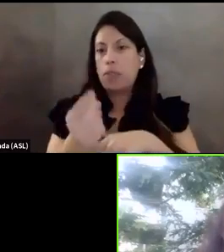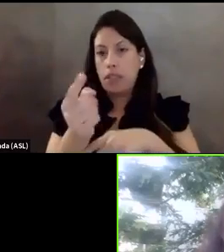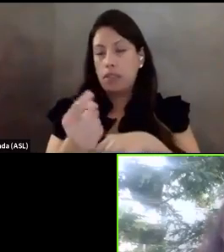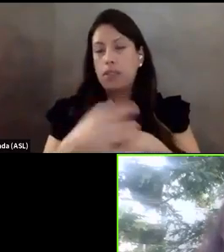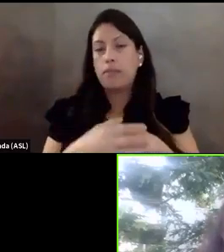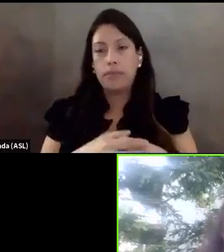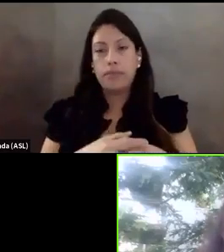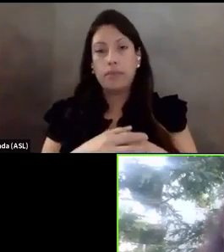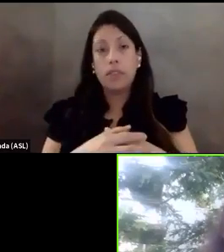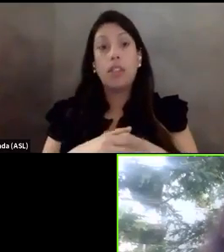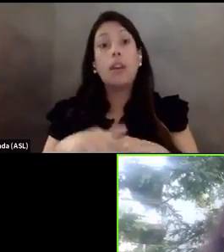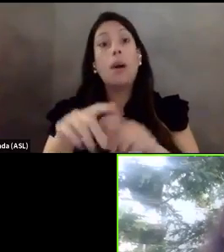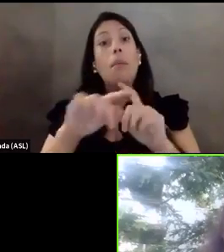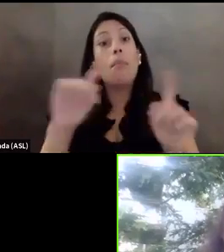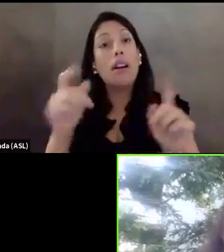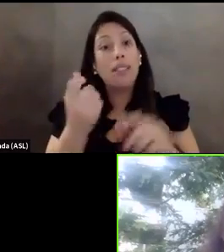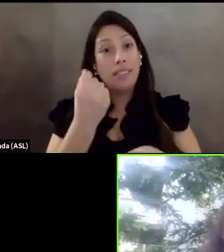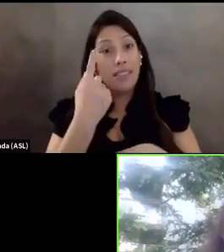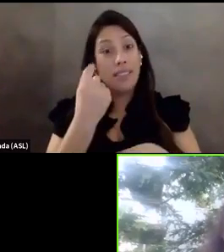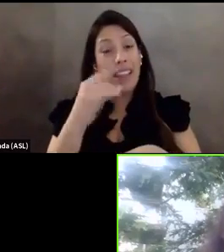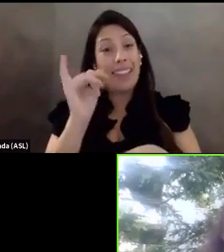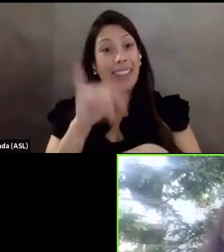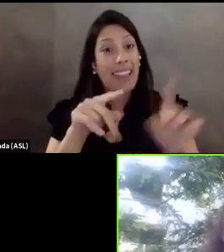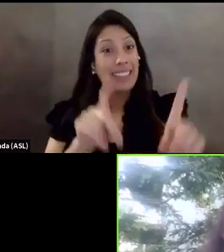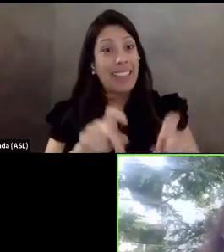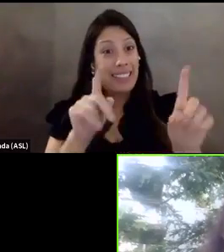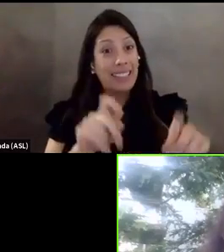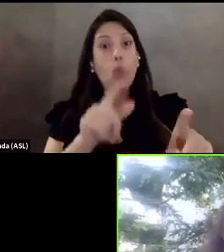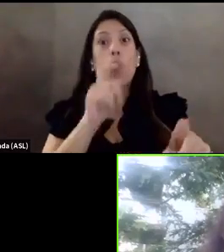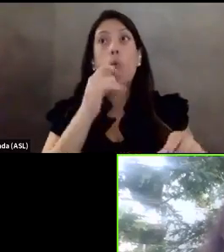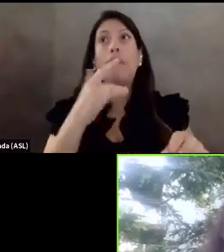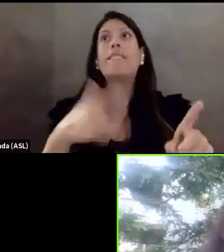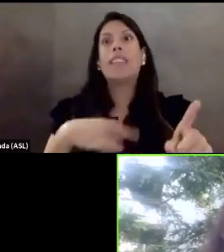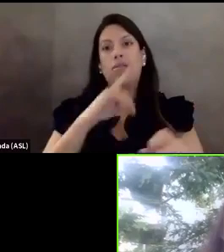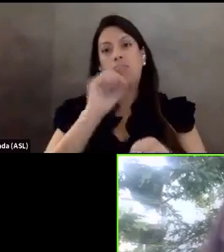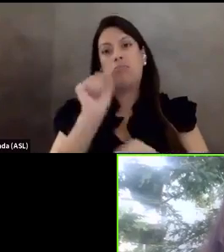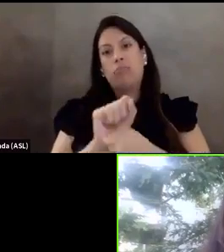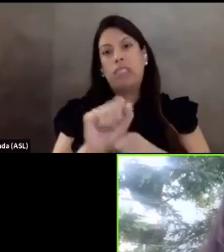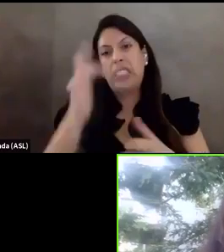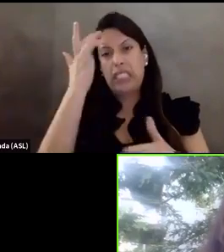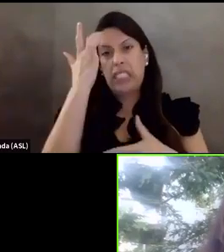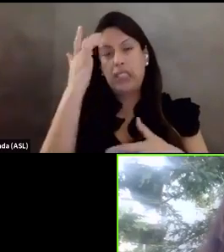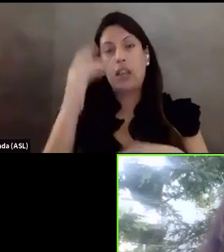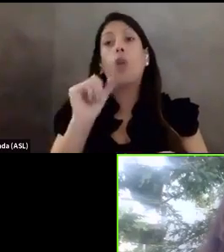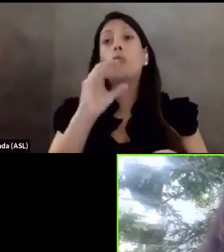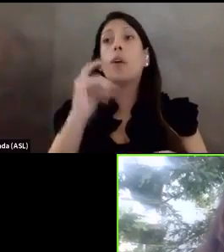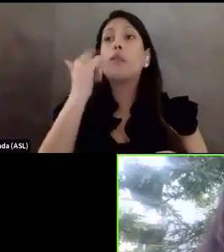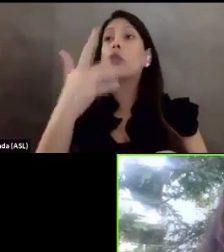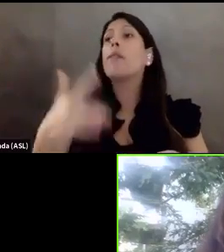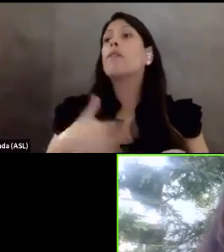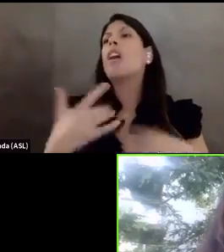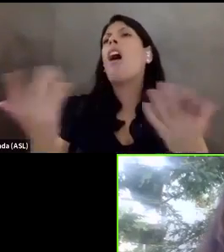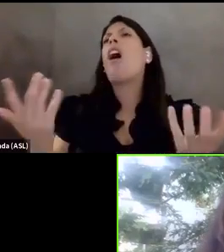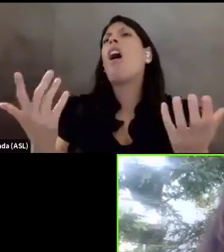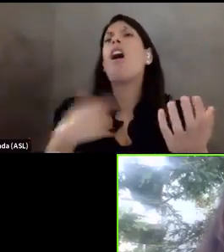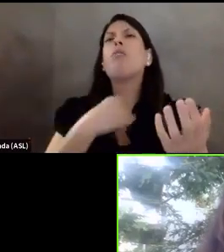That test, however, is only to be used in people who are symptomatic, so it wouldn't be for anybody who just wants to know what their test result is.